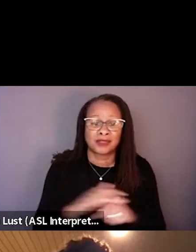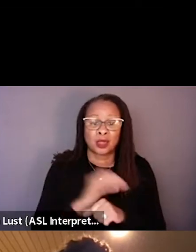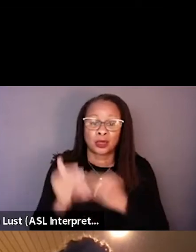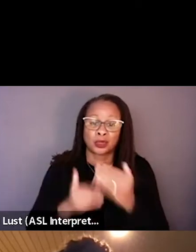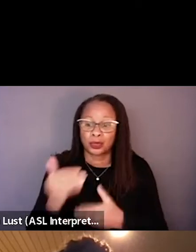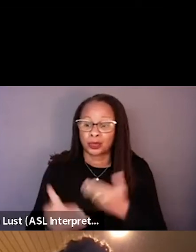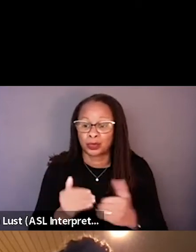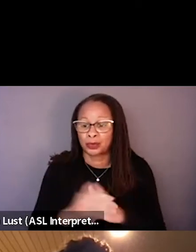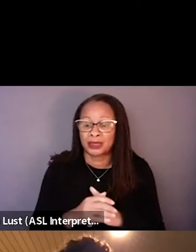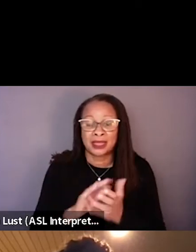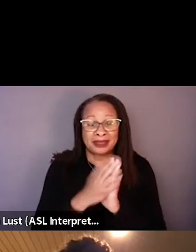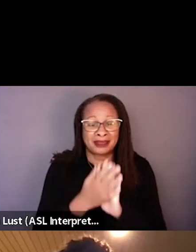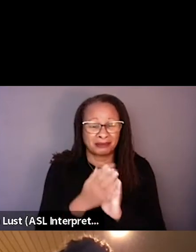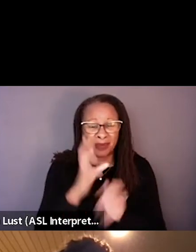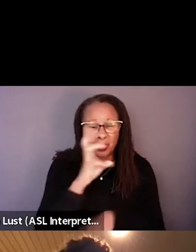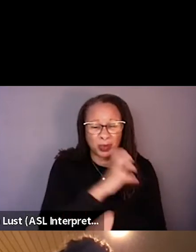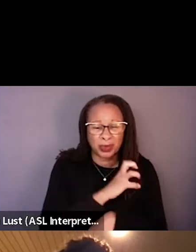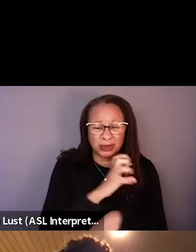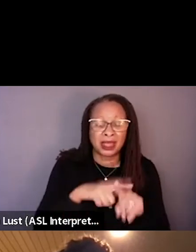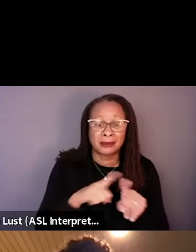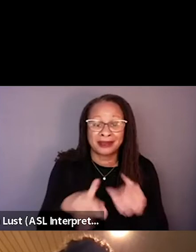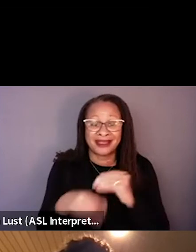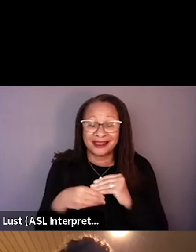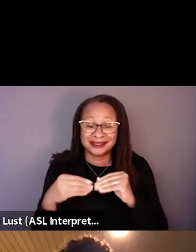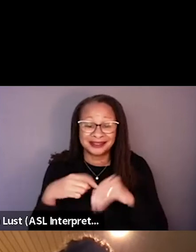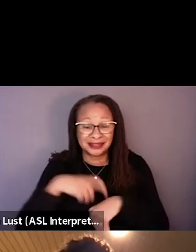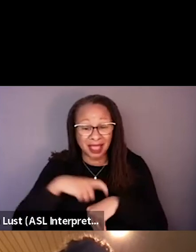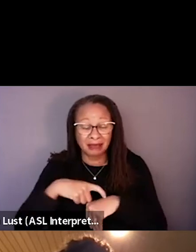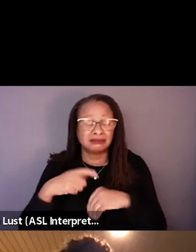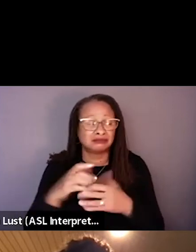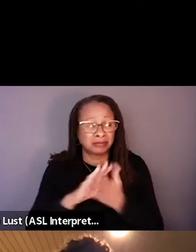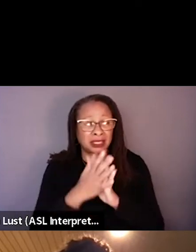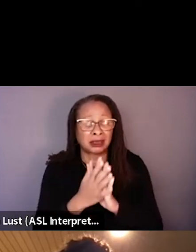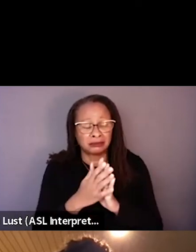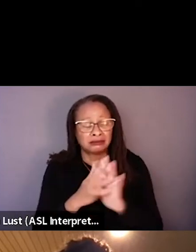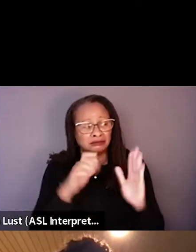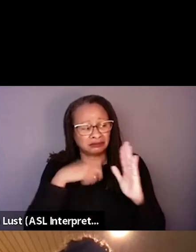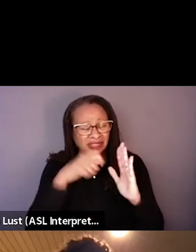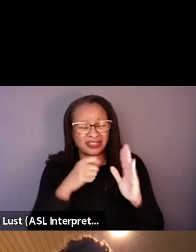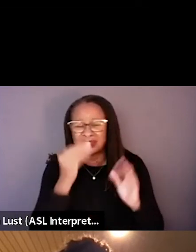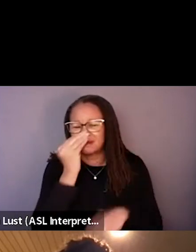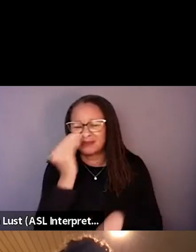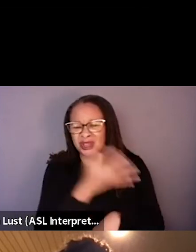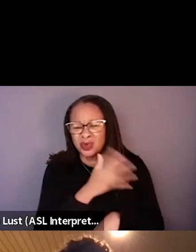would be weird for us, but with time gradually the camera becomes in the background so we, we no longer think about it.